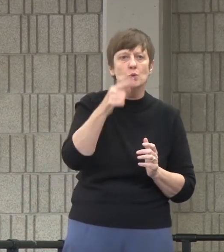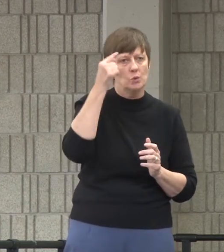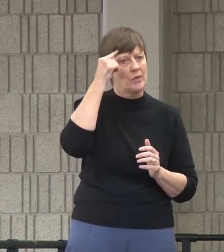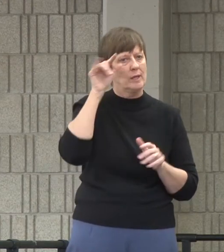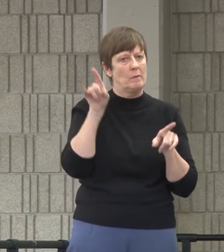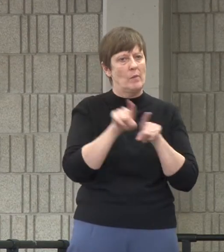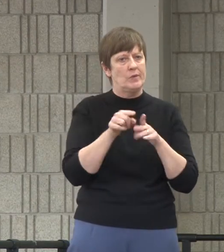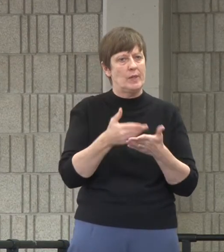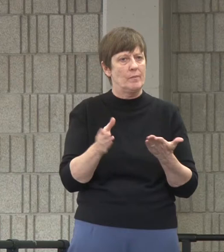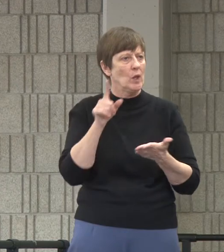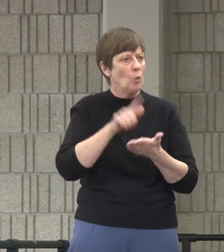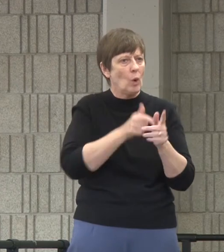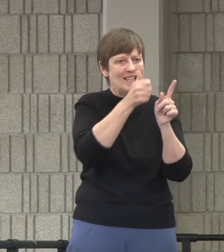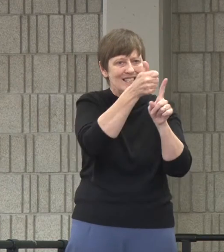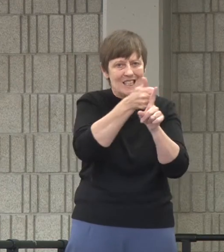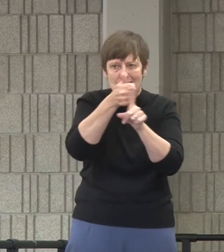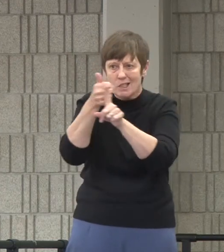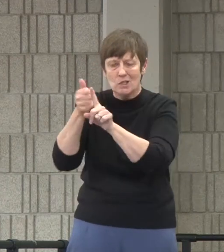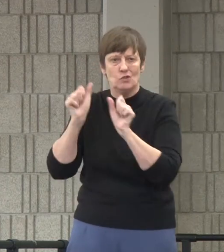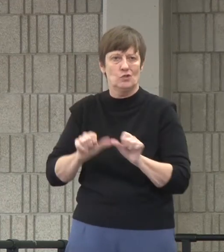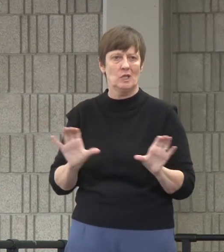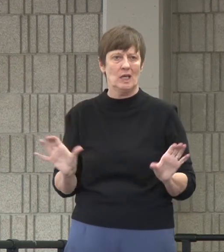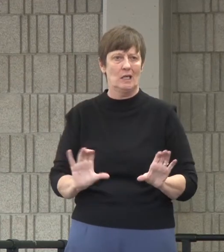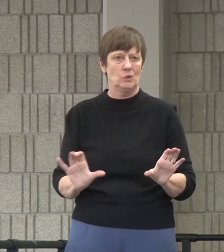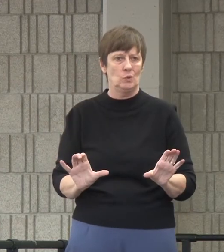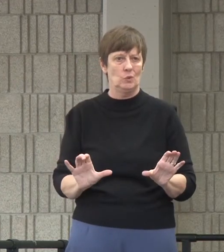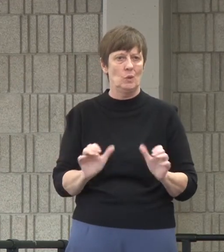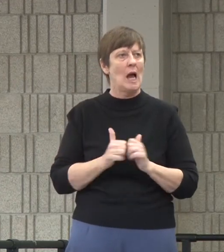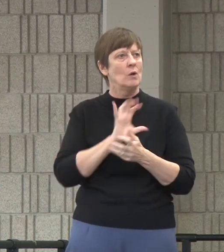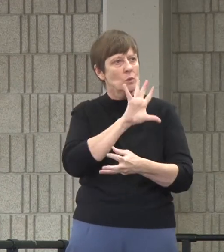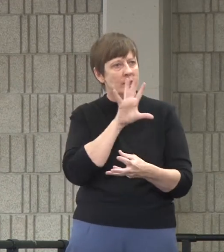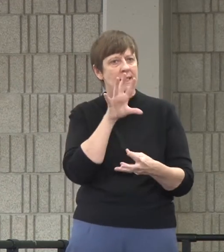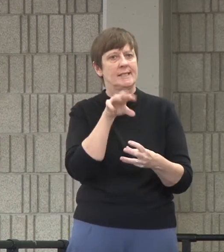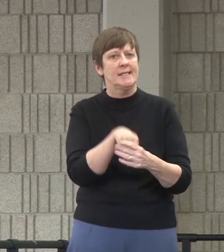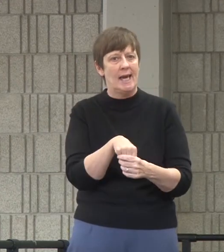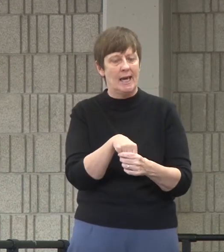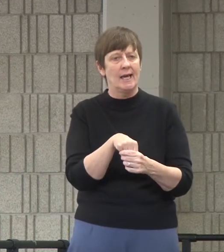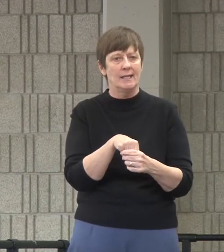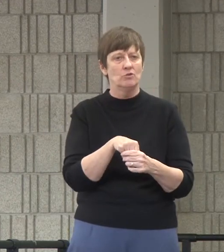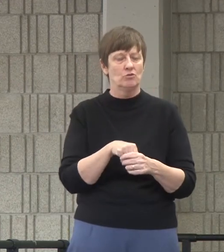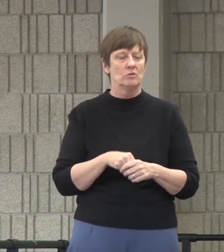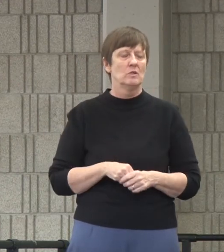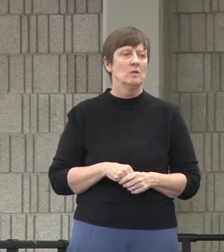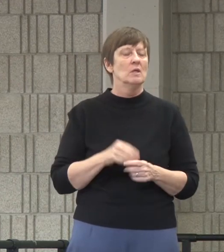And in order to really engage, however, I would ask everyone to consider that we need